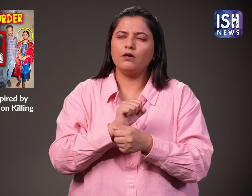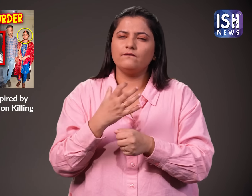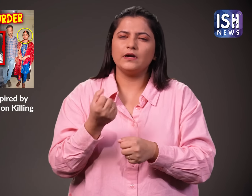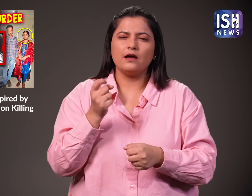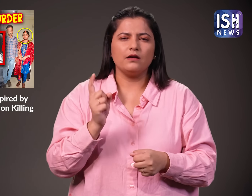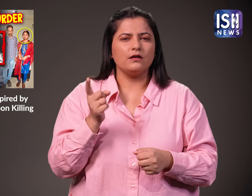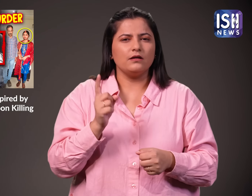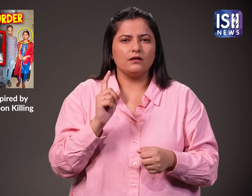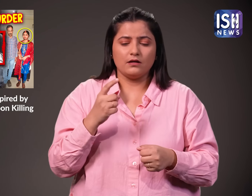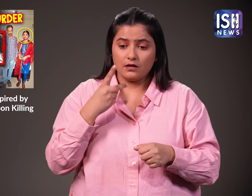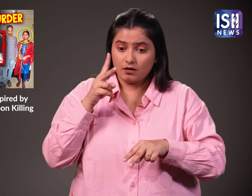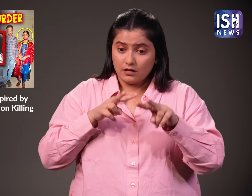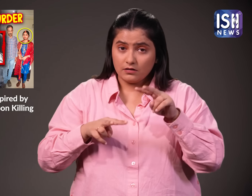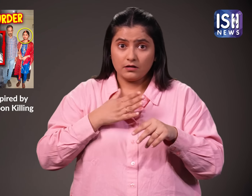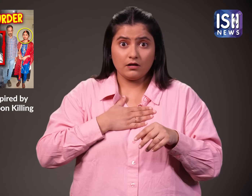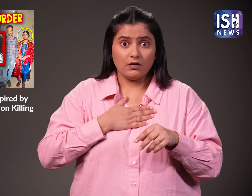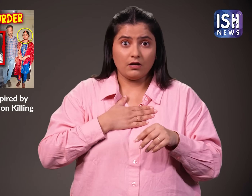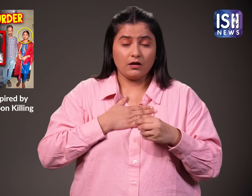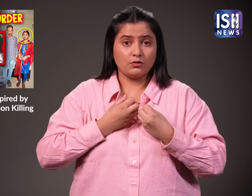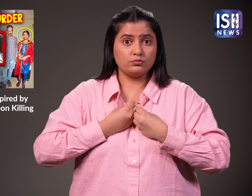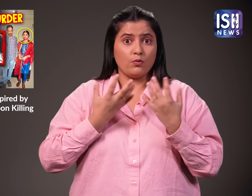Police was shocked upon knowing it.